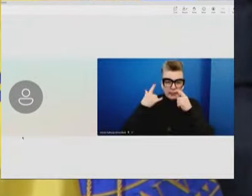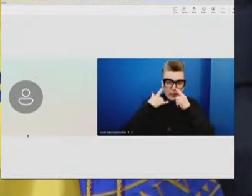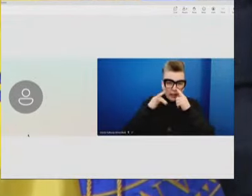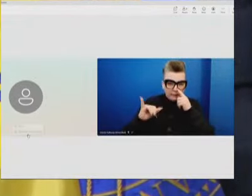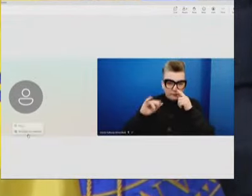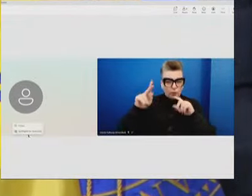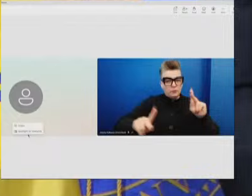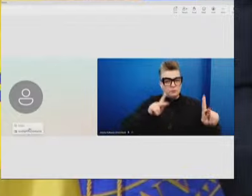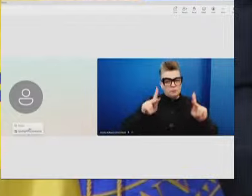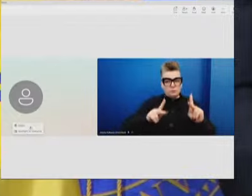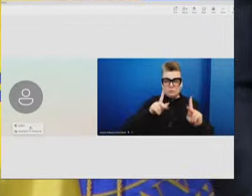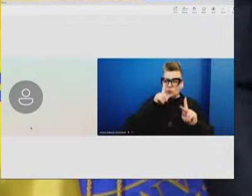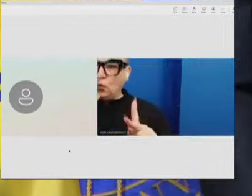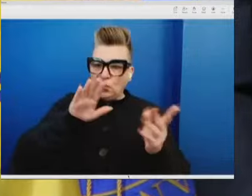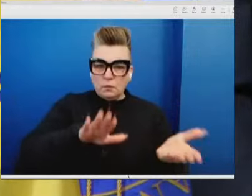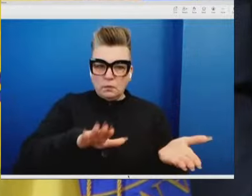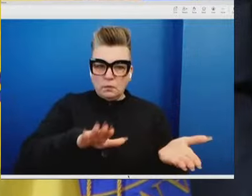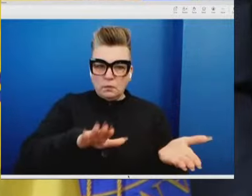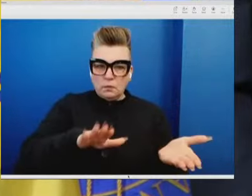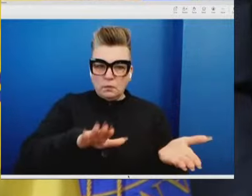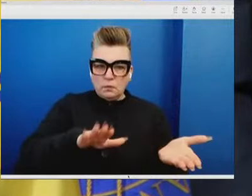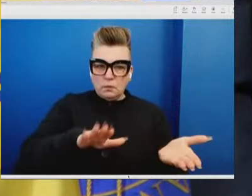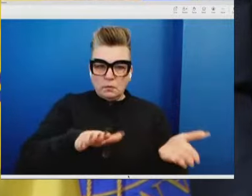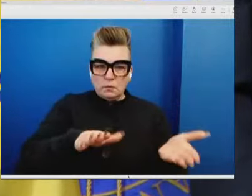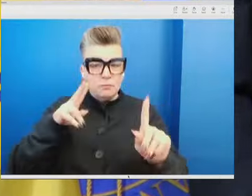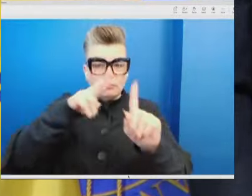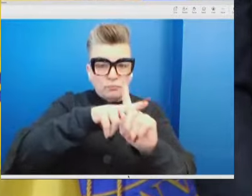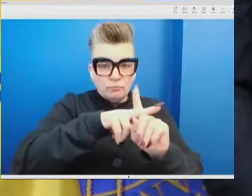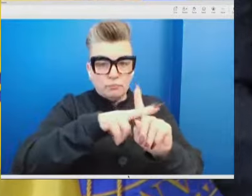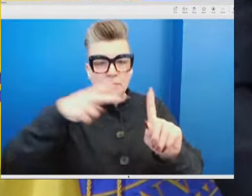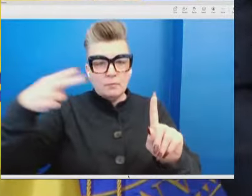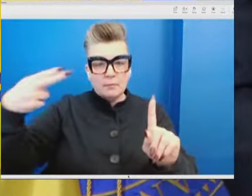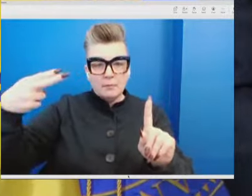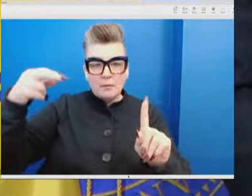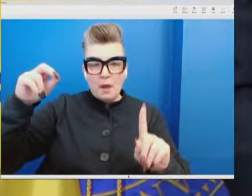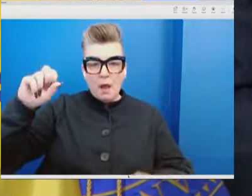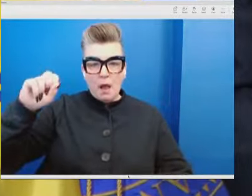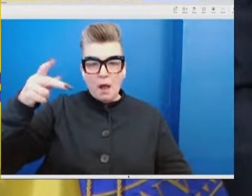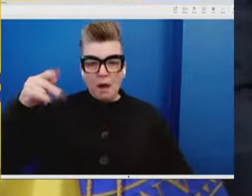were put on hospice, lost their Medicare and then couldn't get back into the system. And so these